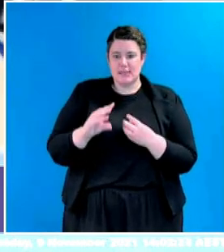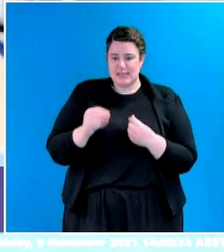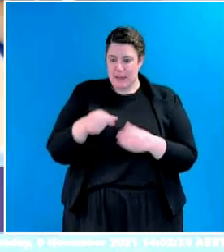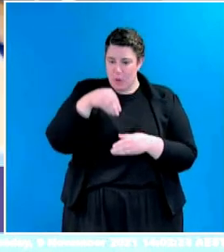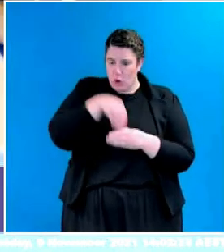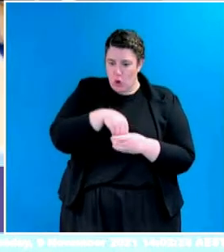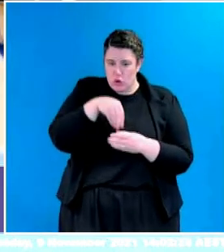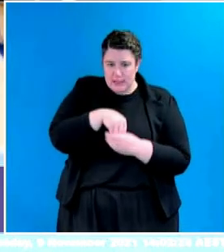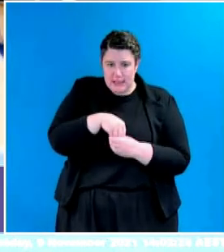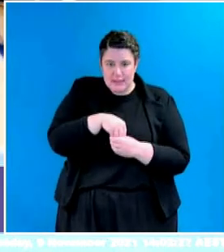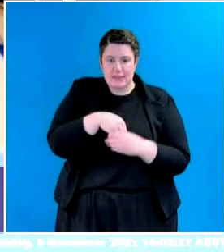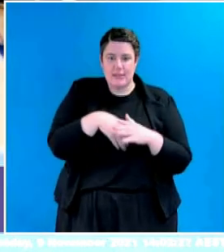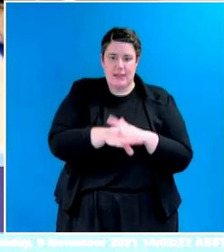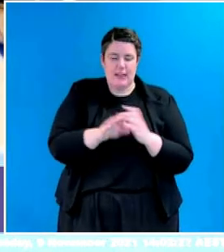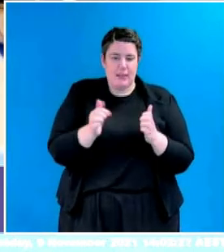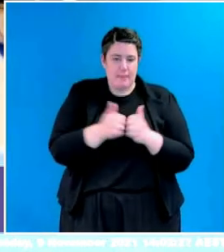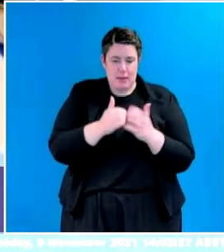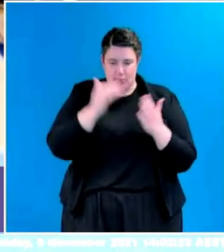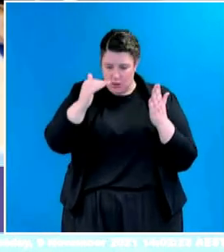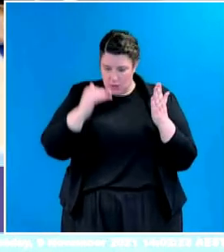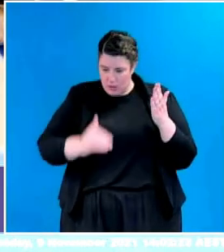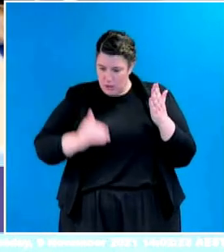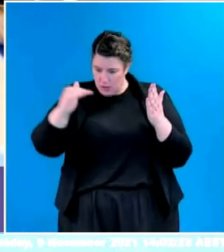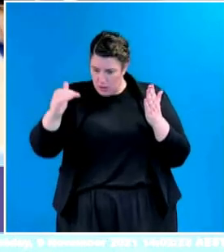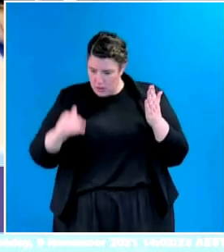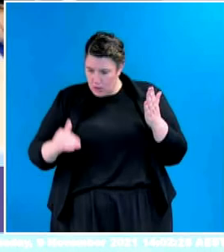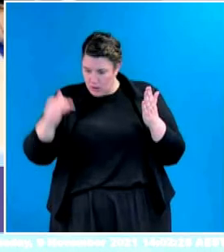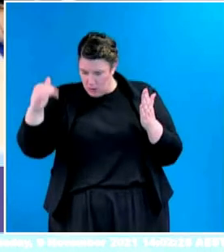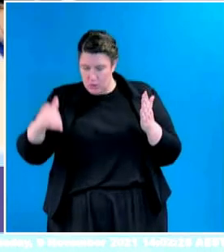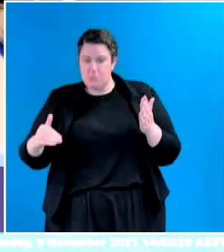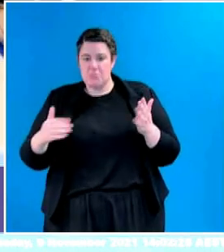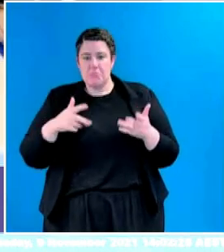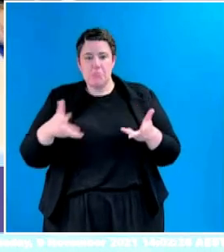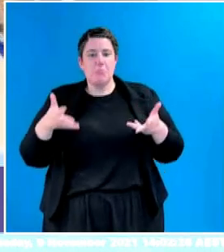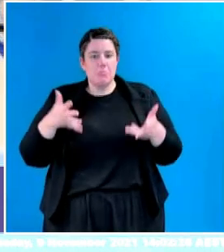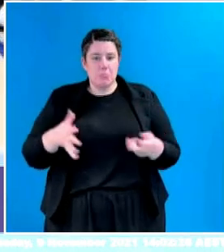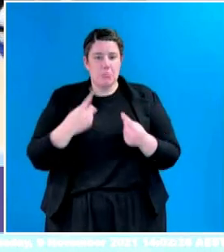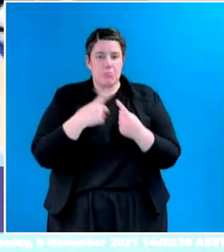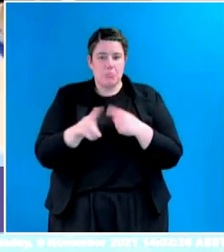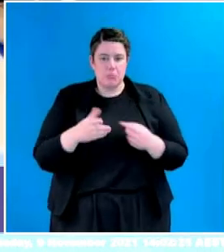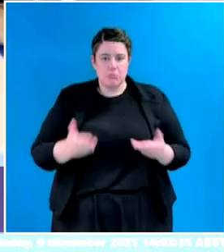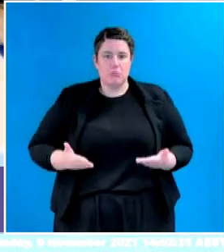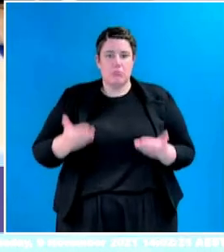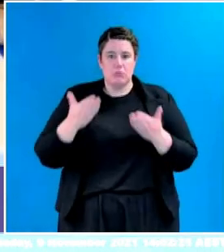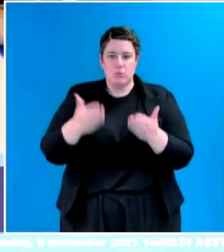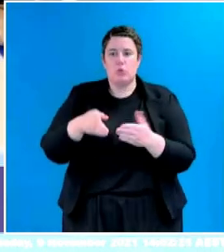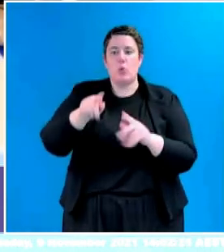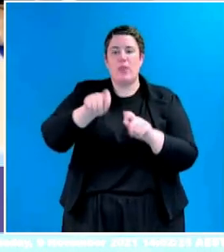within the paper to be provided to the coordinating area.